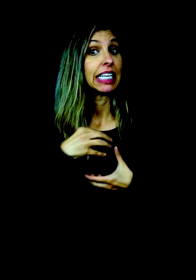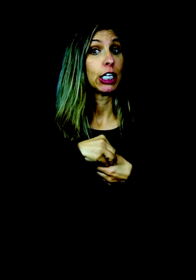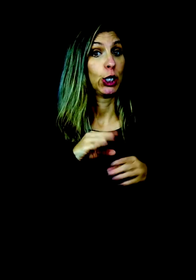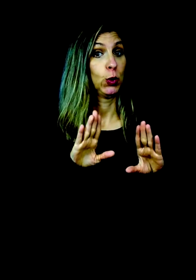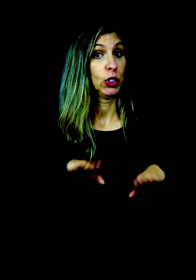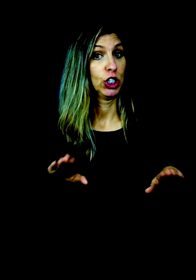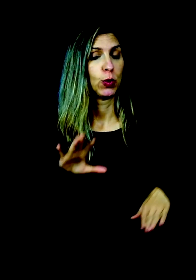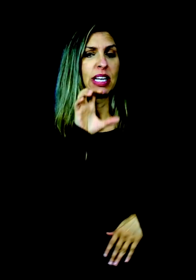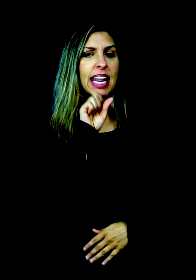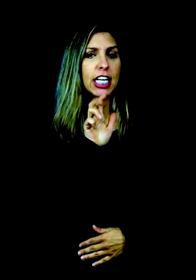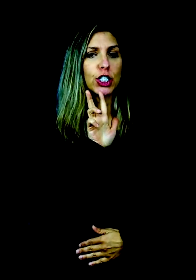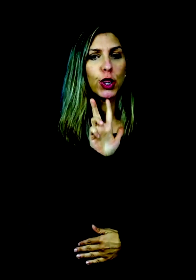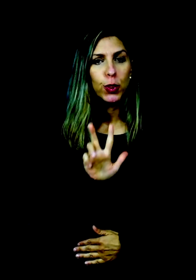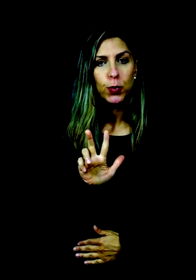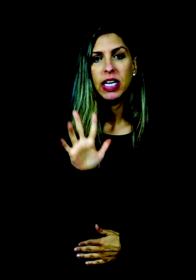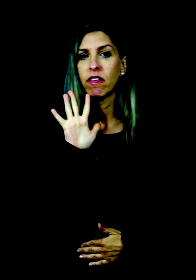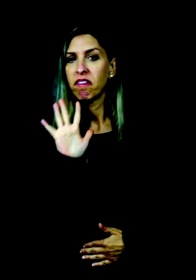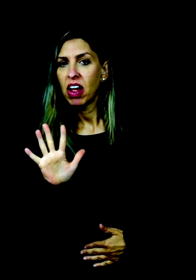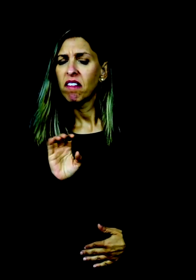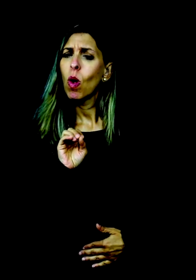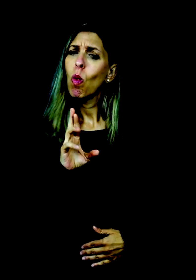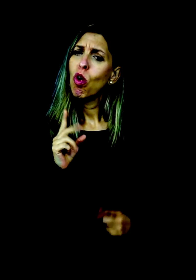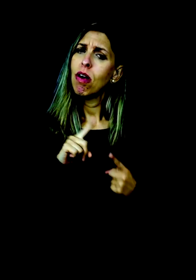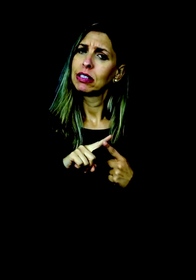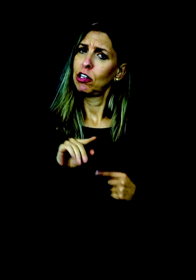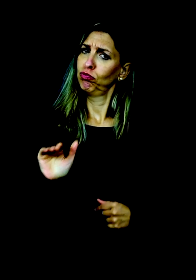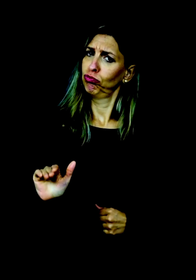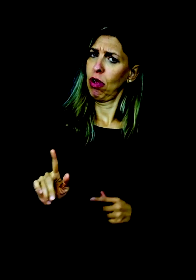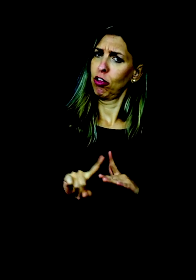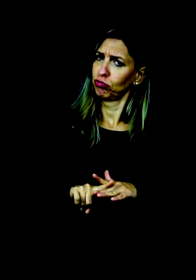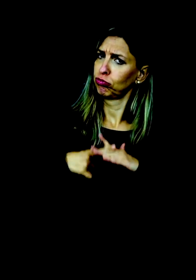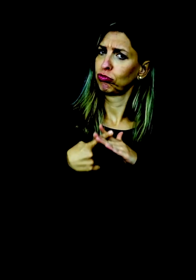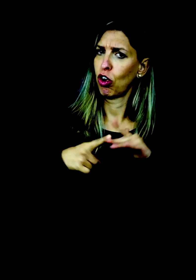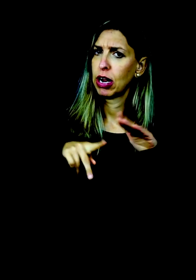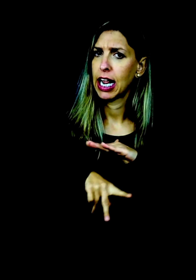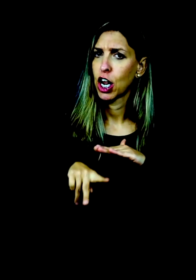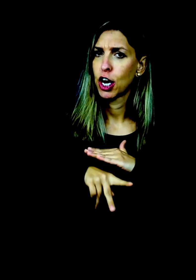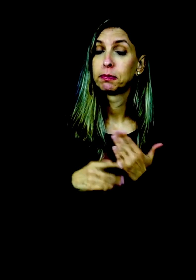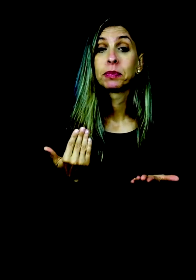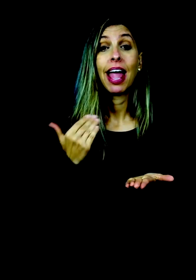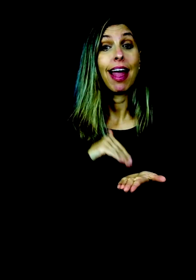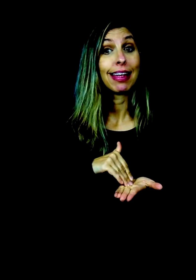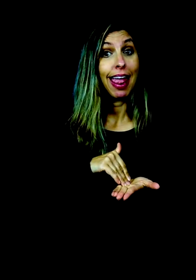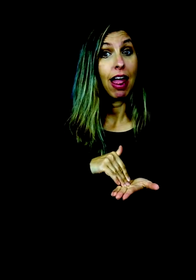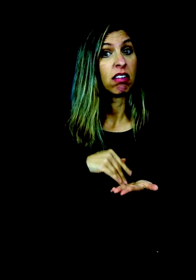special education (not just deaf and hard of hearing) from the age